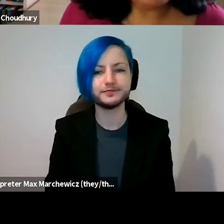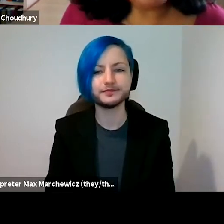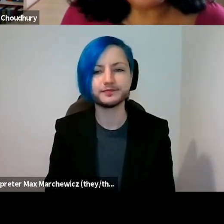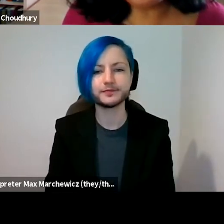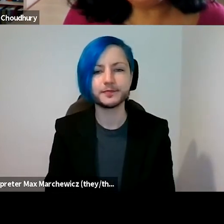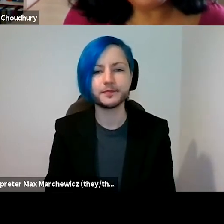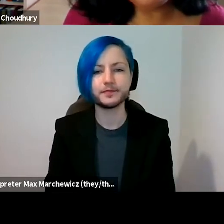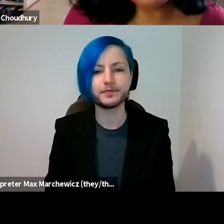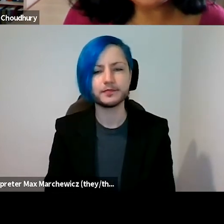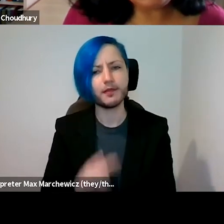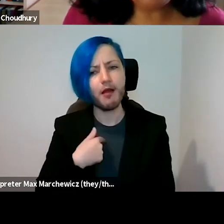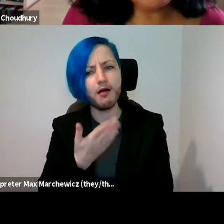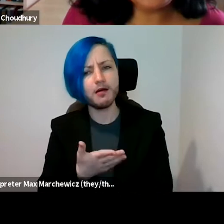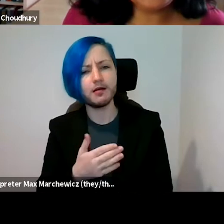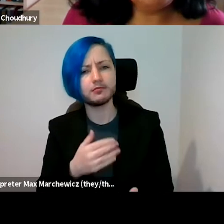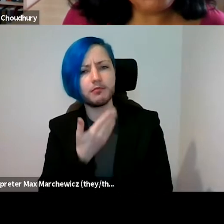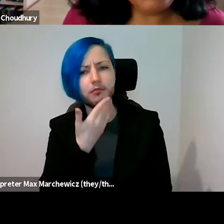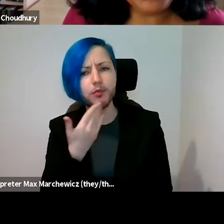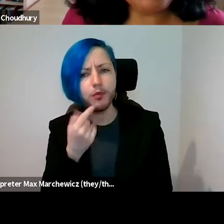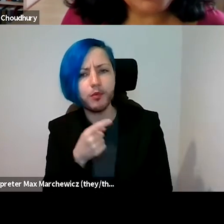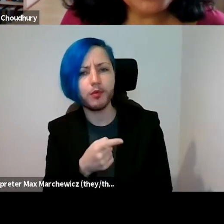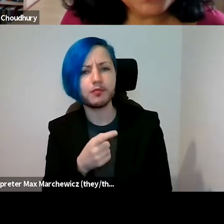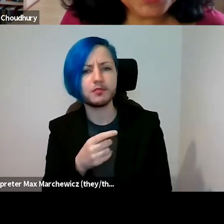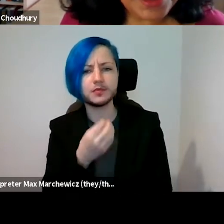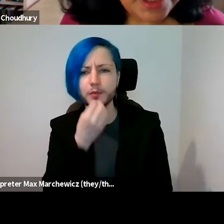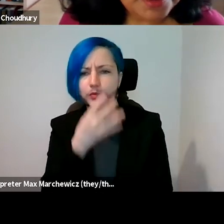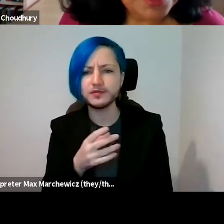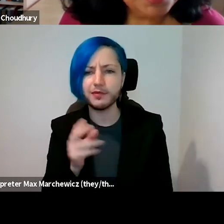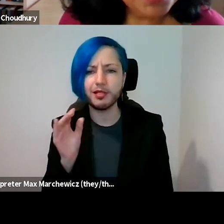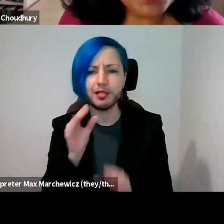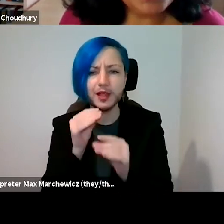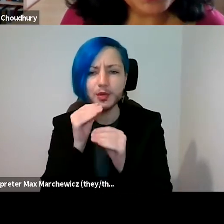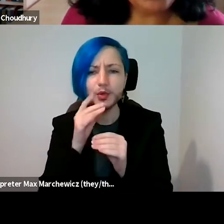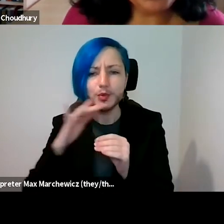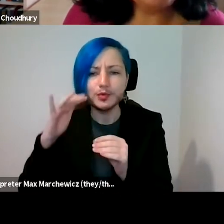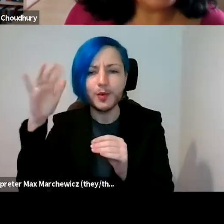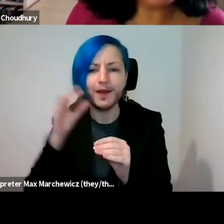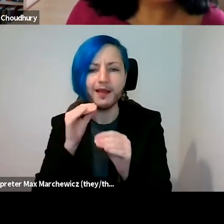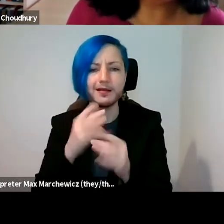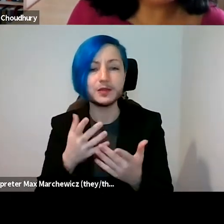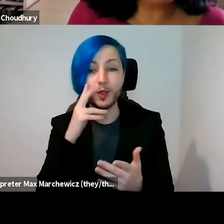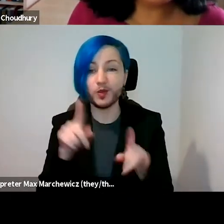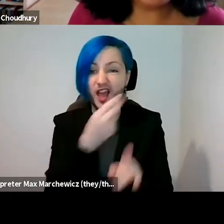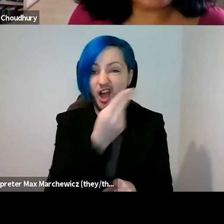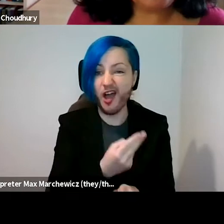I was surprised to find this elaborate smoking apparatus in the gallery, even though it does looks like a work of art,